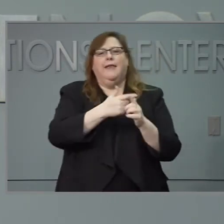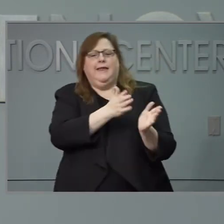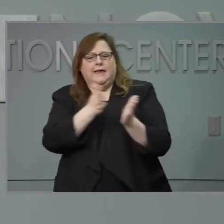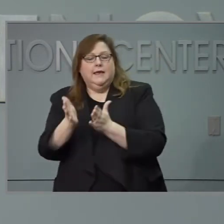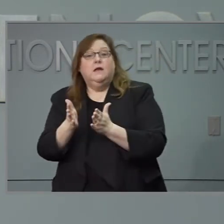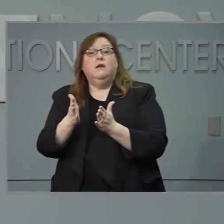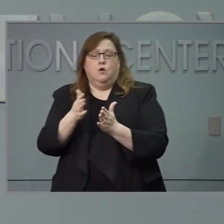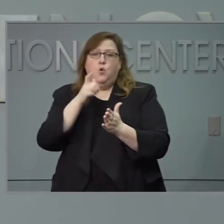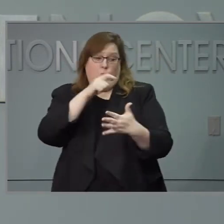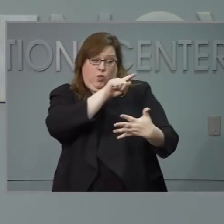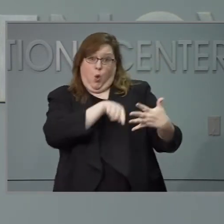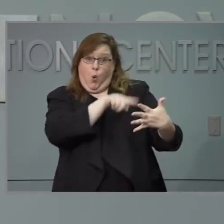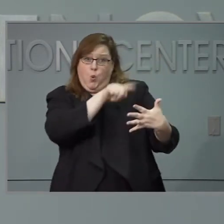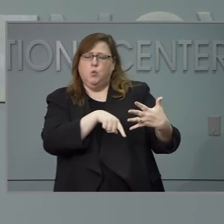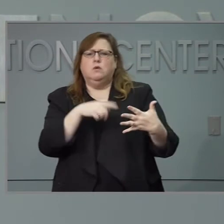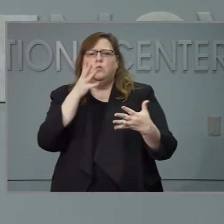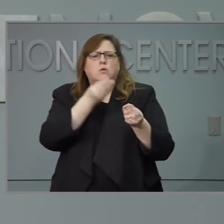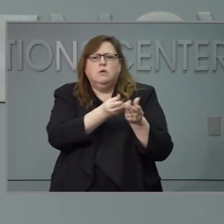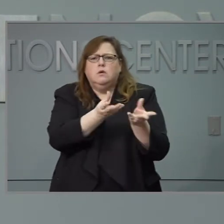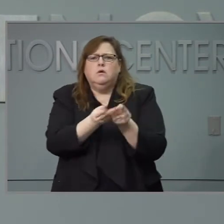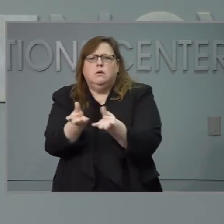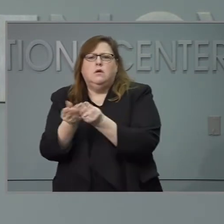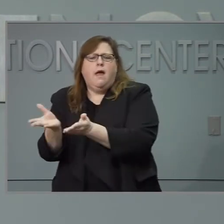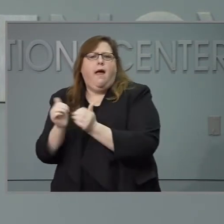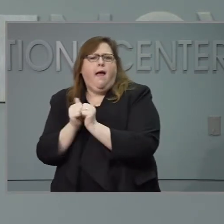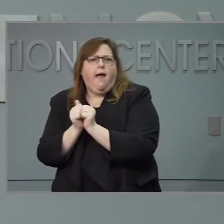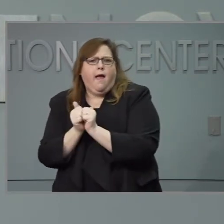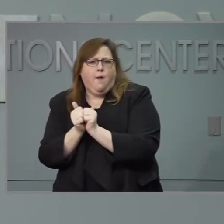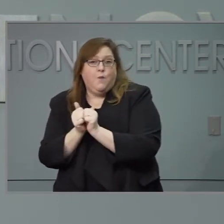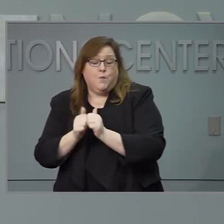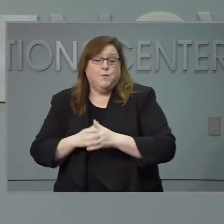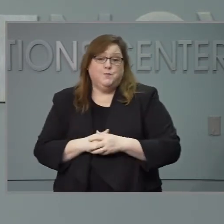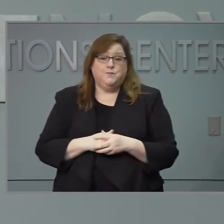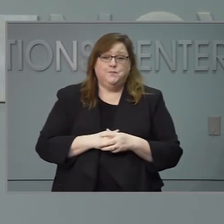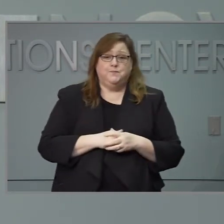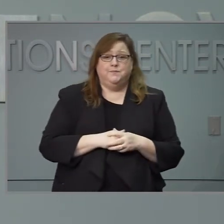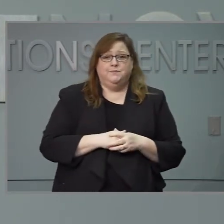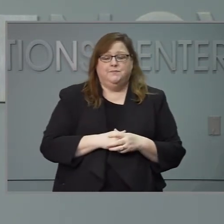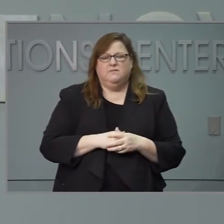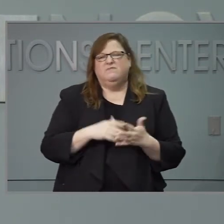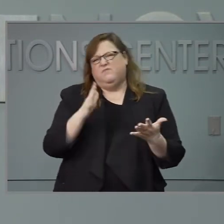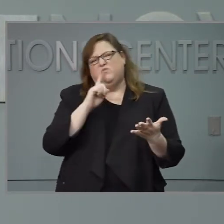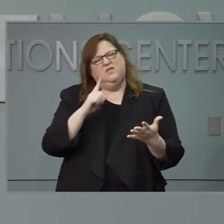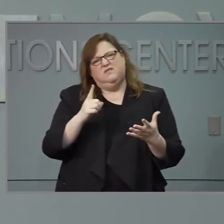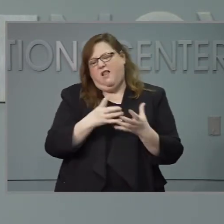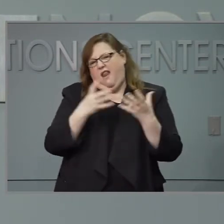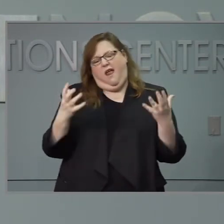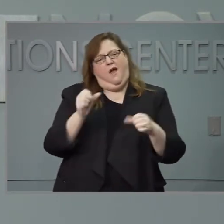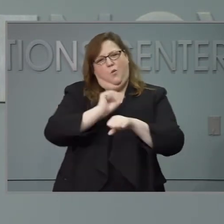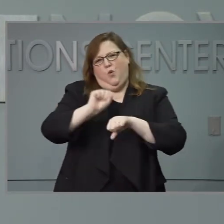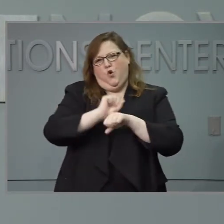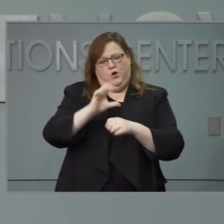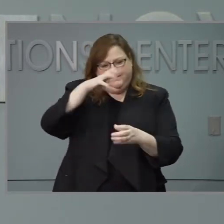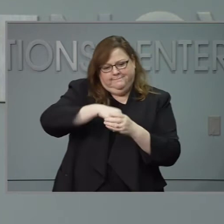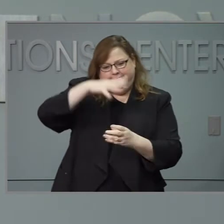VOTACIÓN, EN TODAS LAS REUNIONES REUNIONES, NO FALTAMOS A LAS REUNIONES, SIEMPRE ESTAMOS PRESENTES Y, DE HECHO, DESDE EL